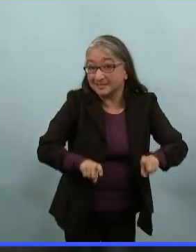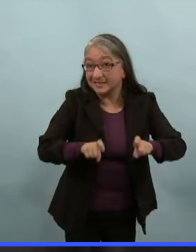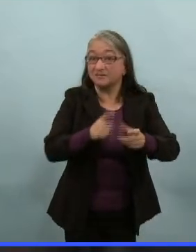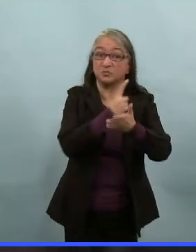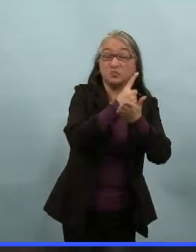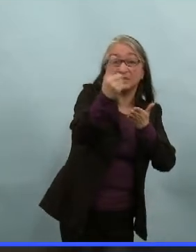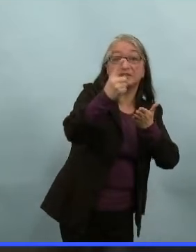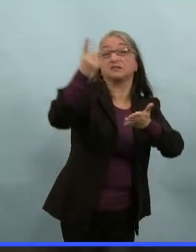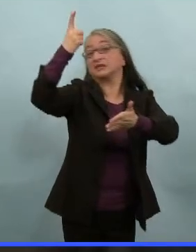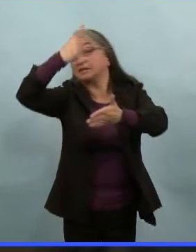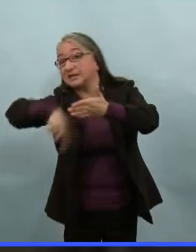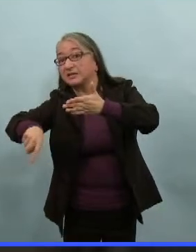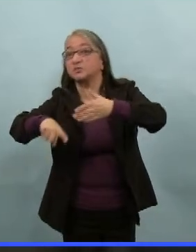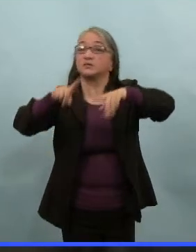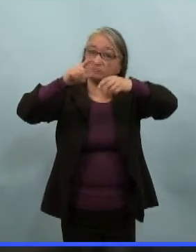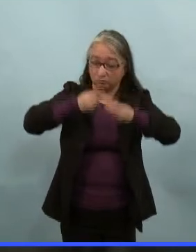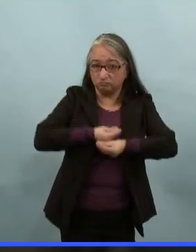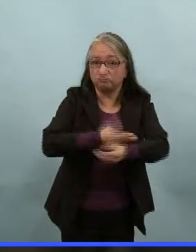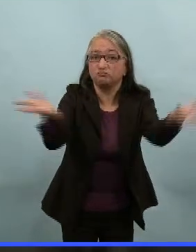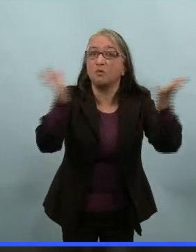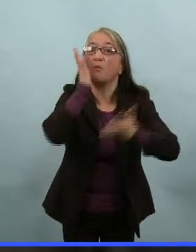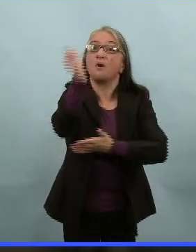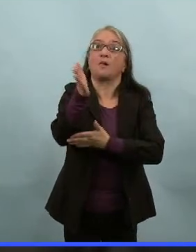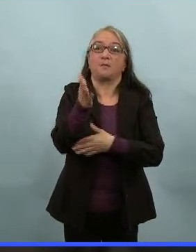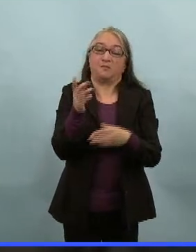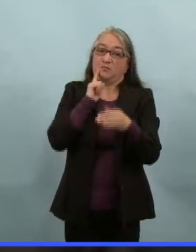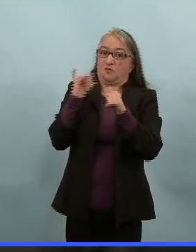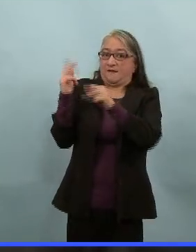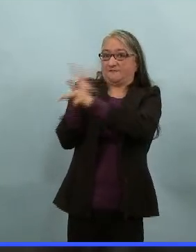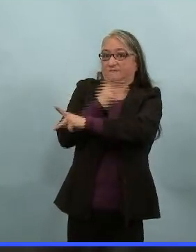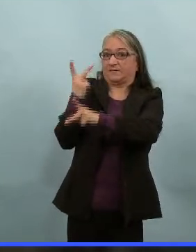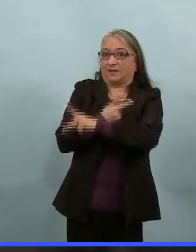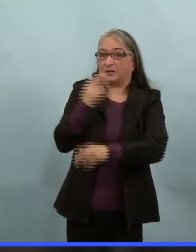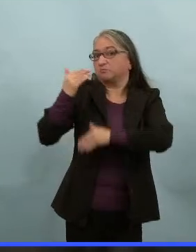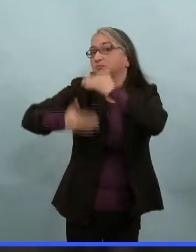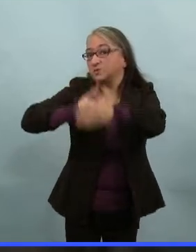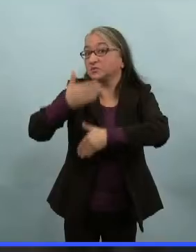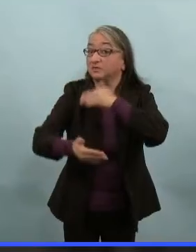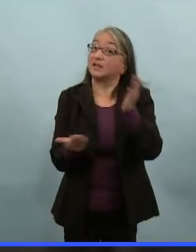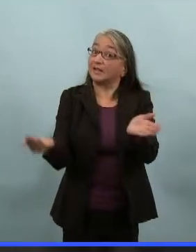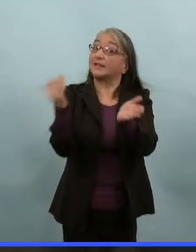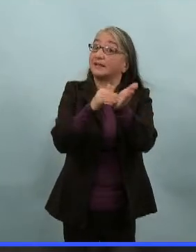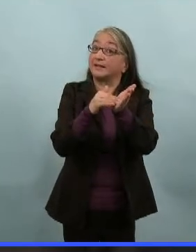most value out of those tests as well so again we're going to continue to work on that strategy